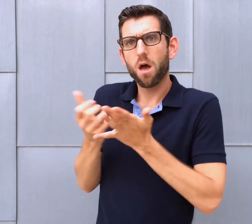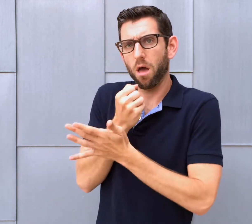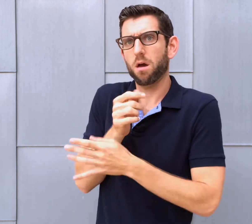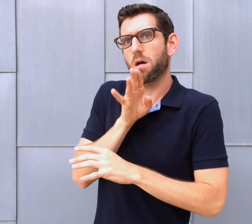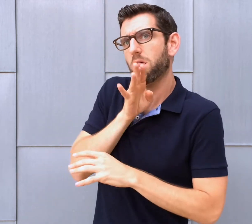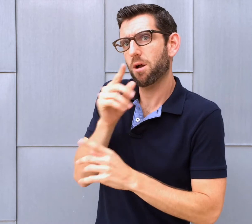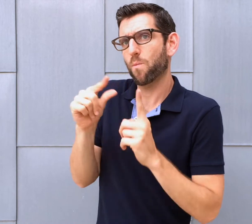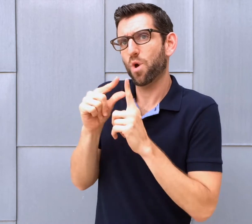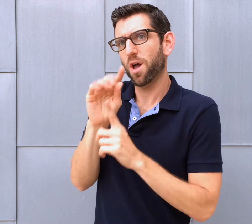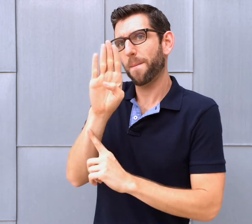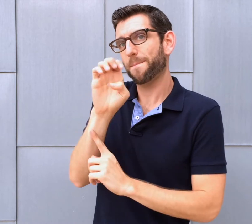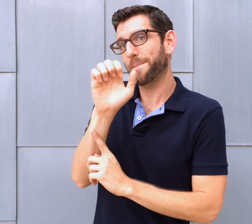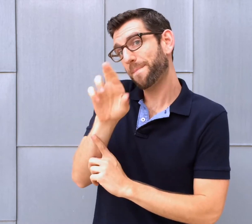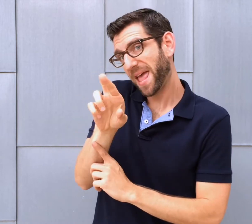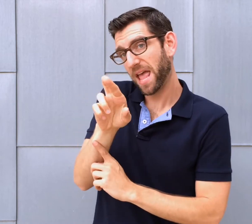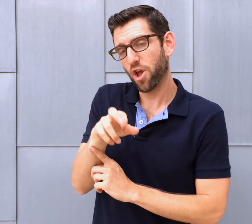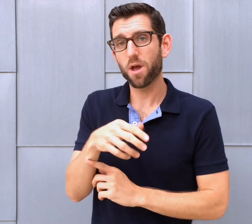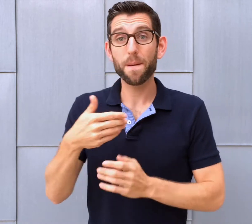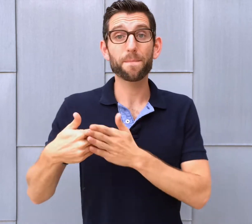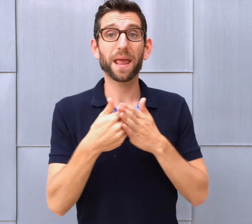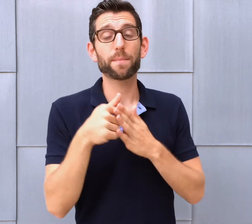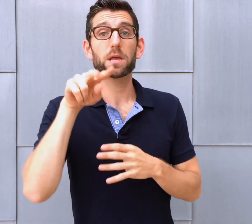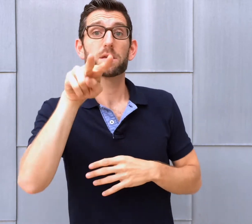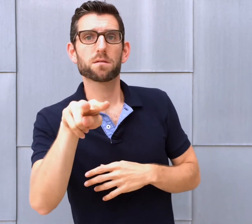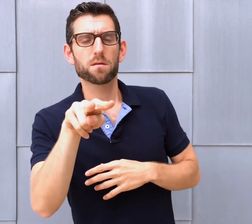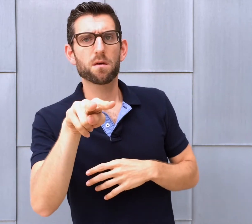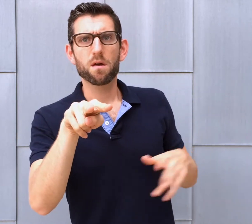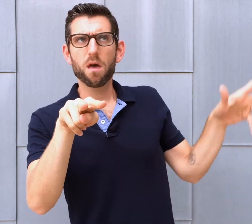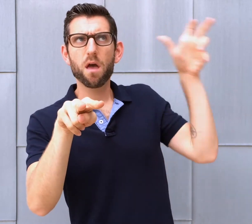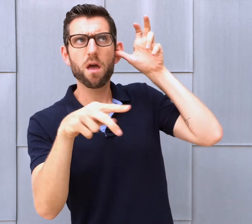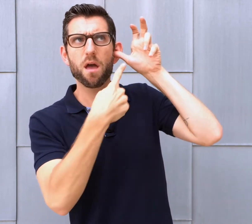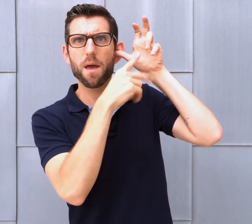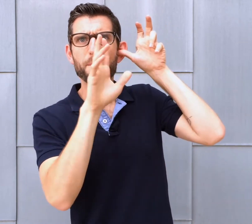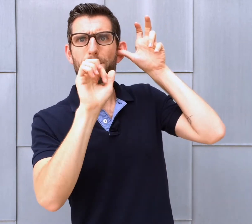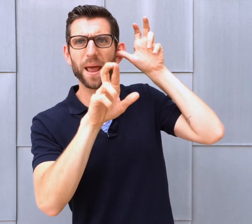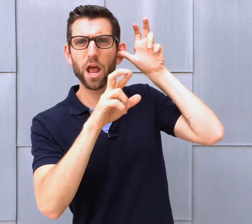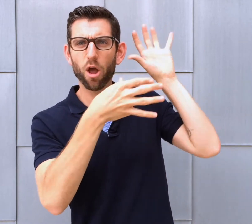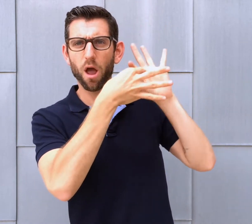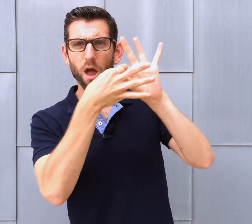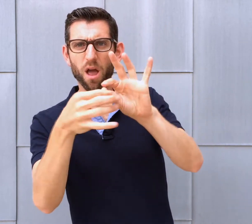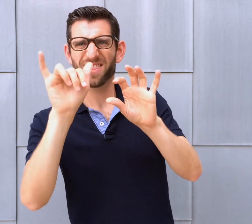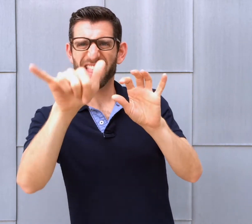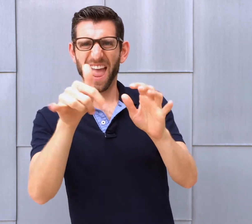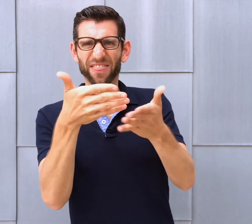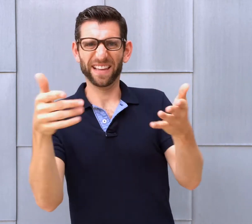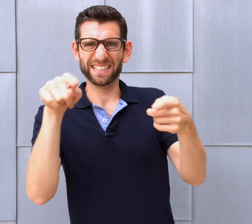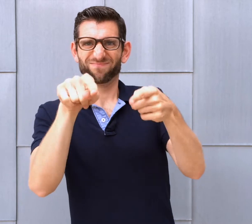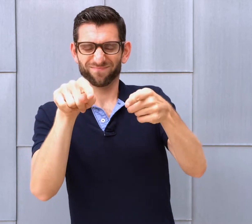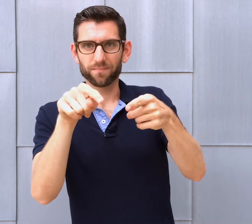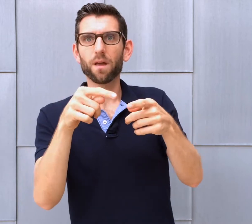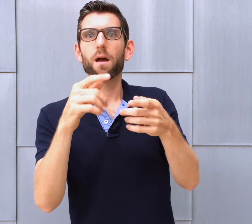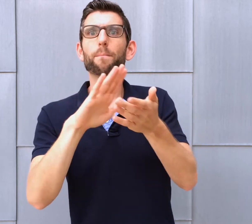and the parent takes the opportunity to say the word "bear." While the baby's looking at the teddy bear, they hear "bear" and link that word to that thing they're looking at